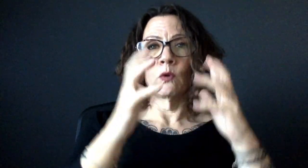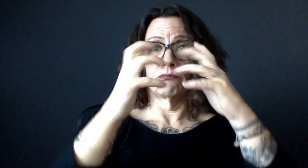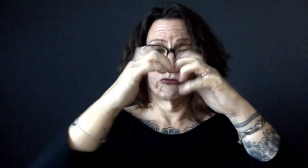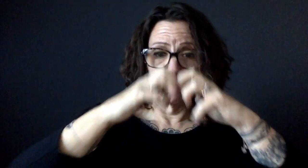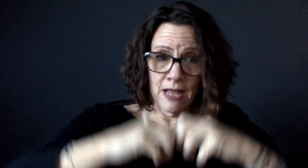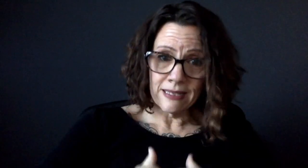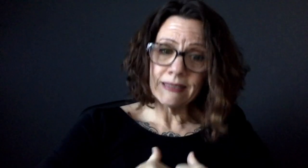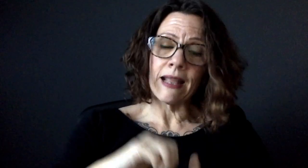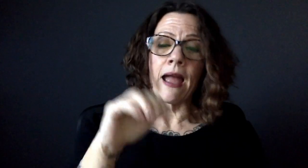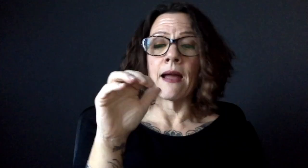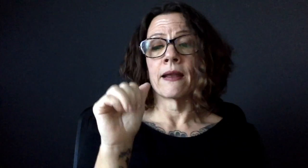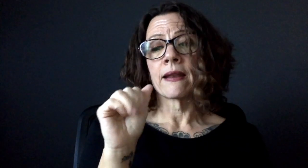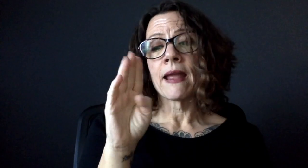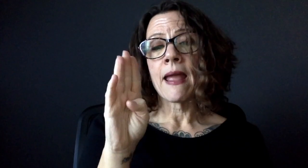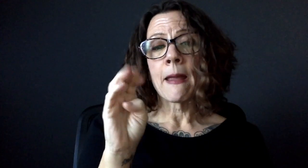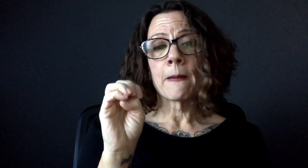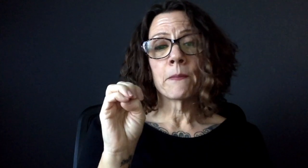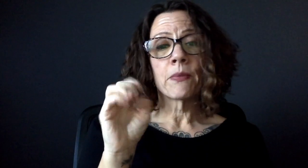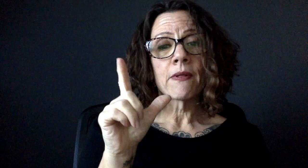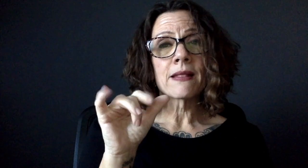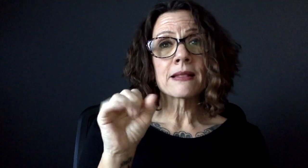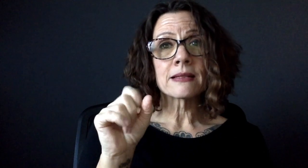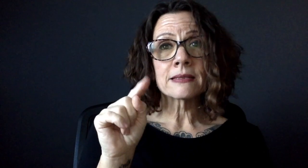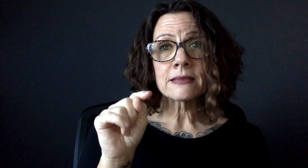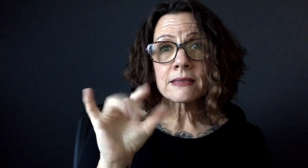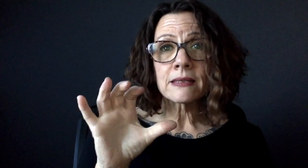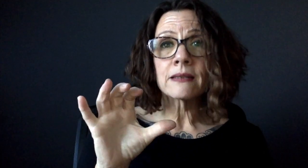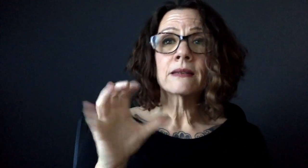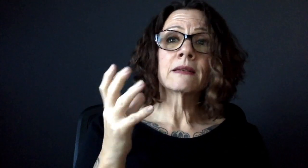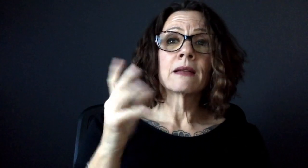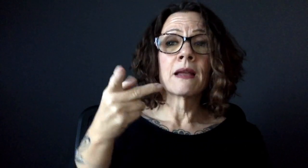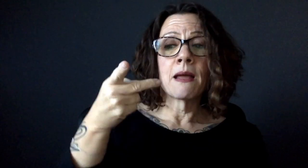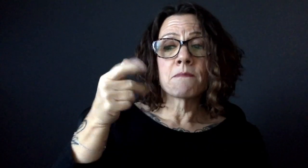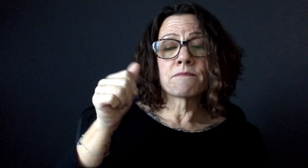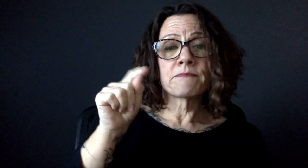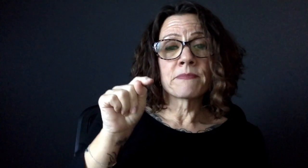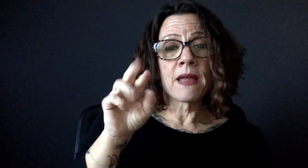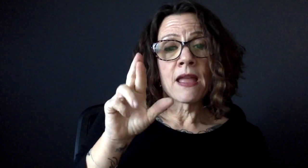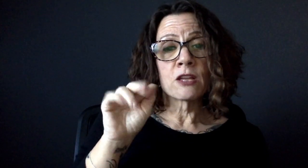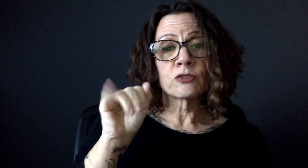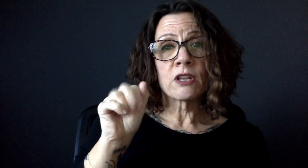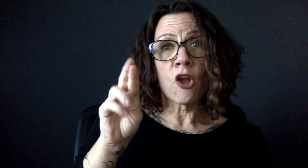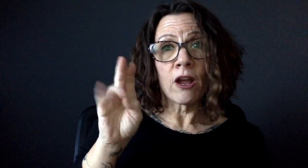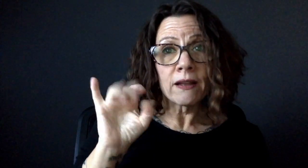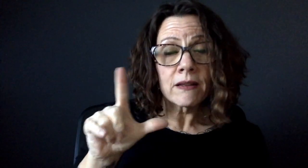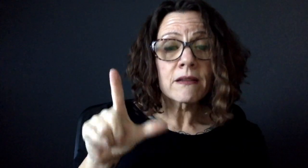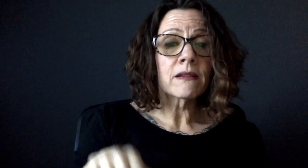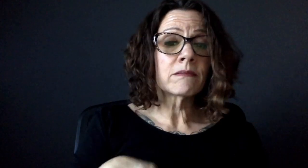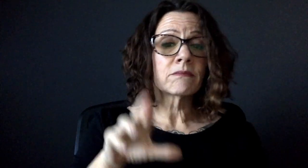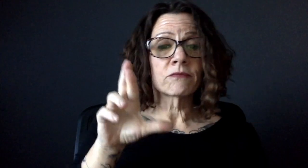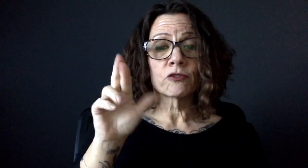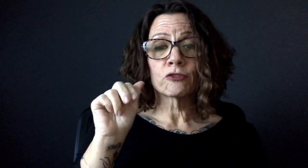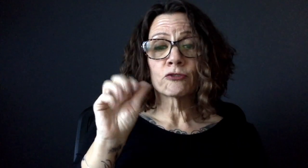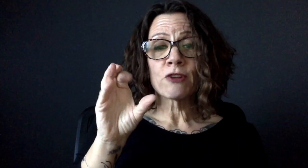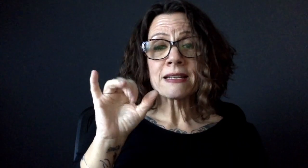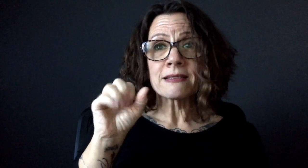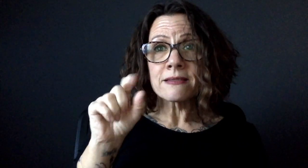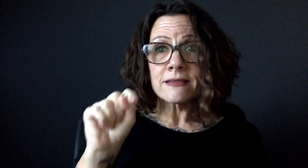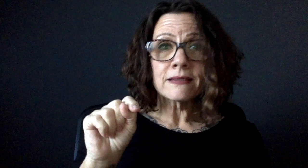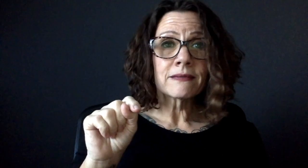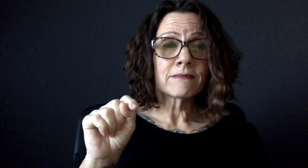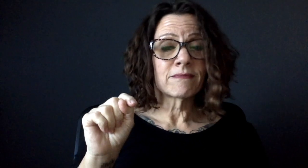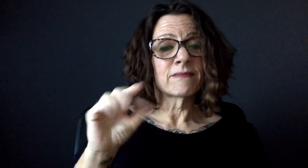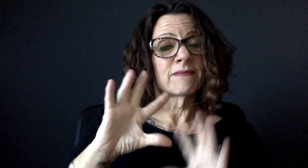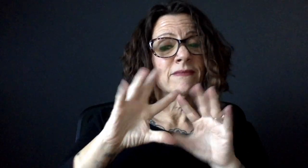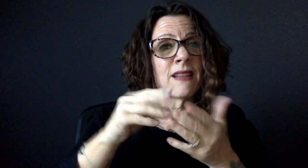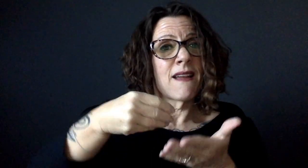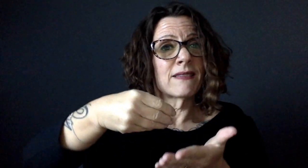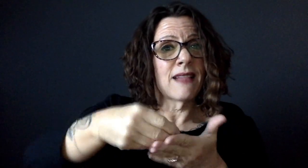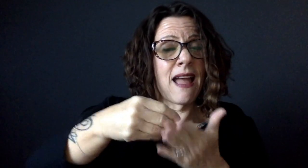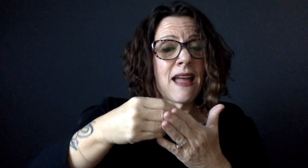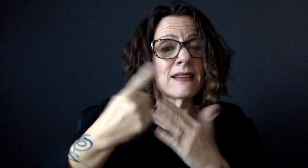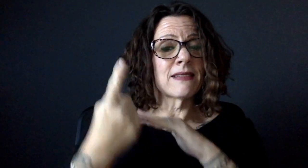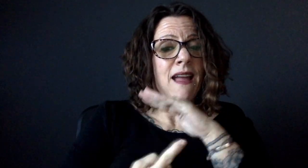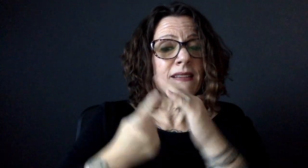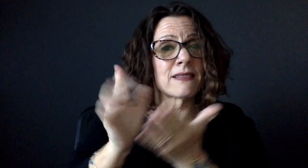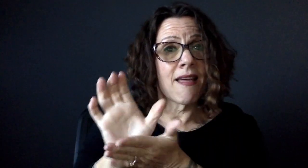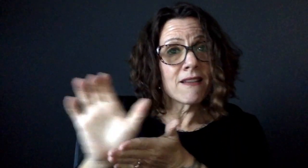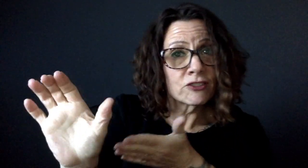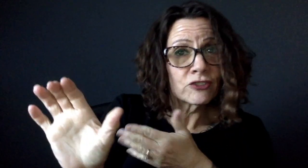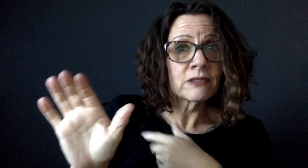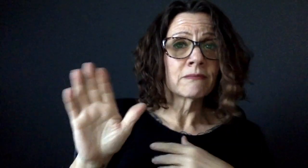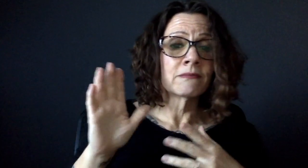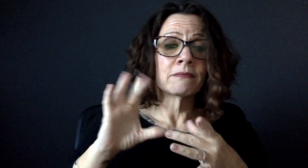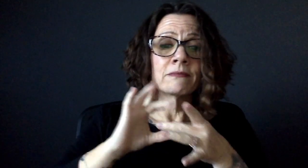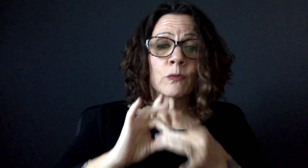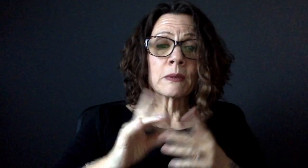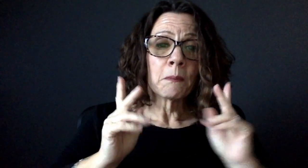to breaking down ableist / patriarchal / racist / classed isolation